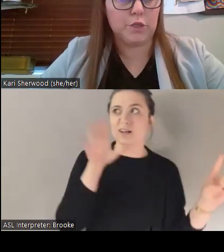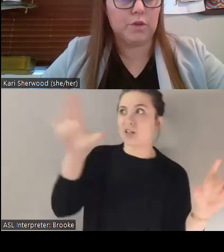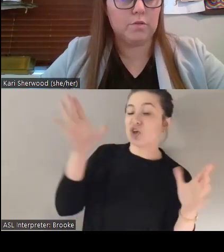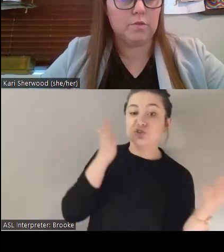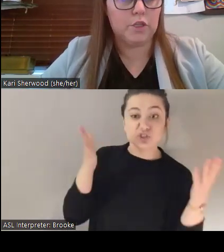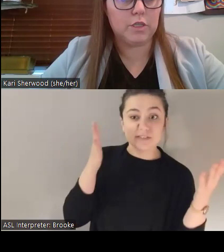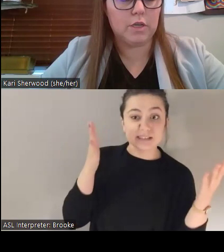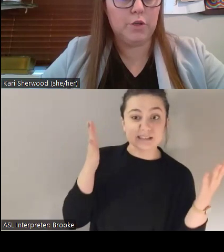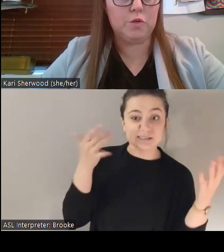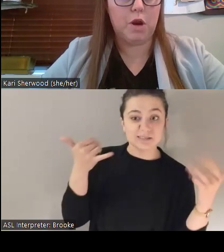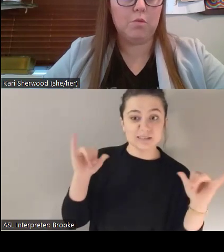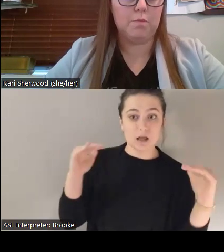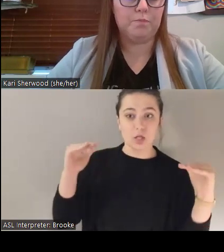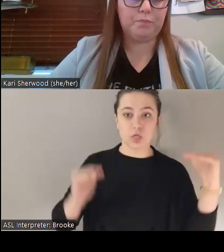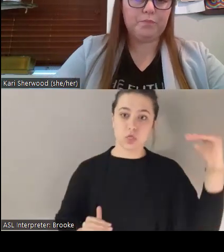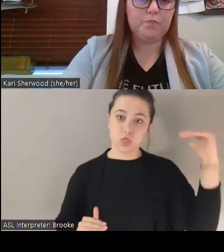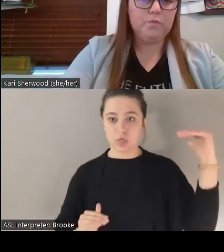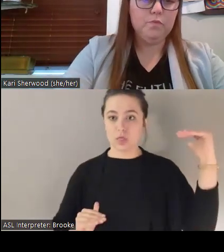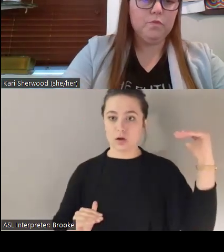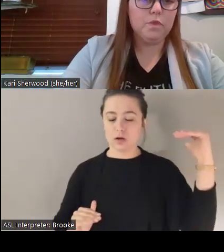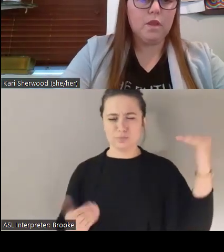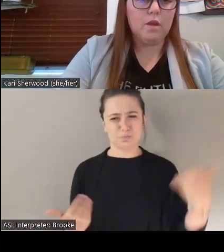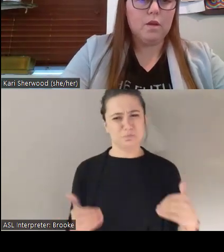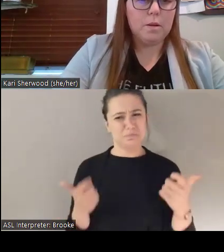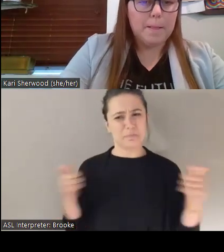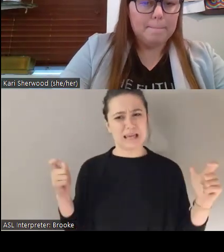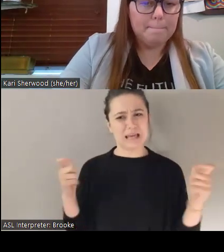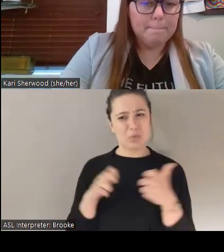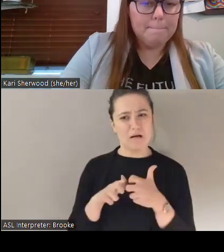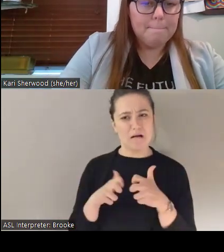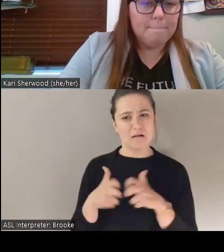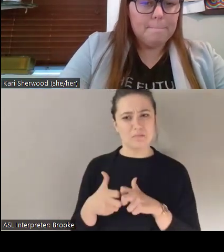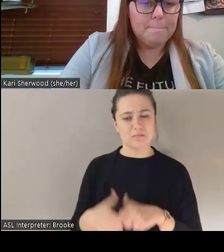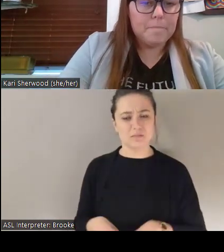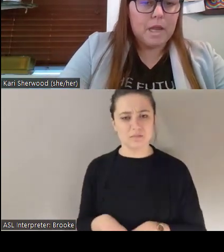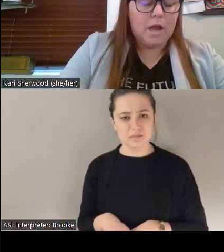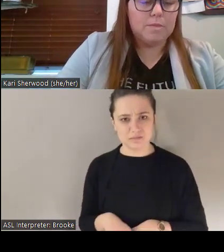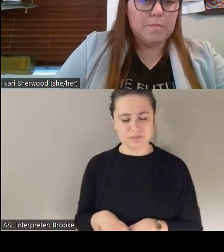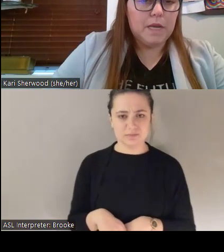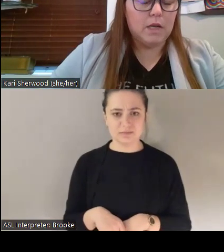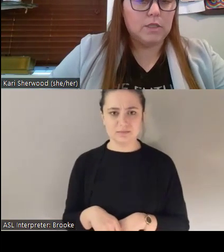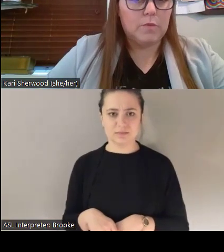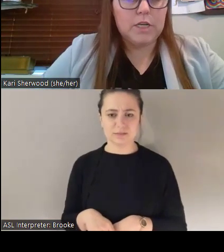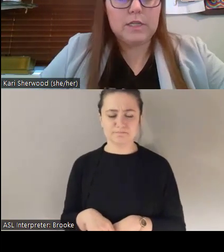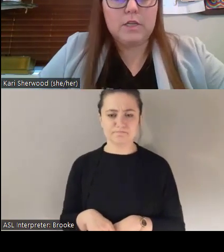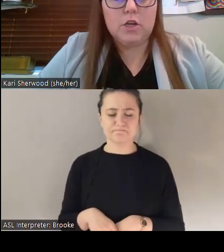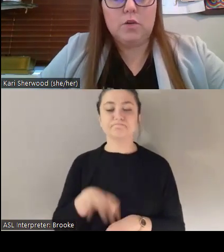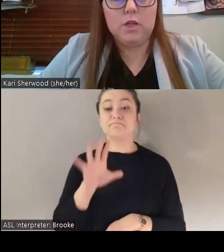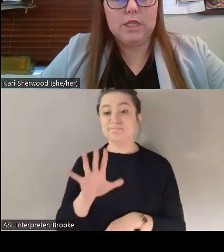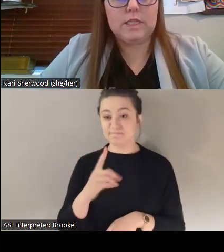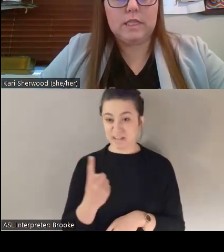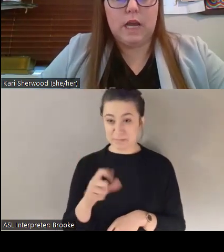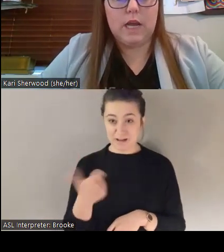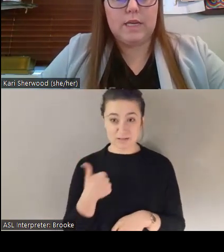children, which is a huge problem. Something else I wanted to note on this slide